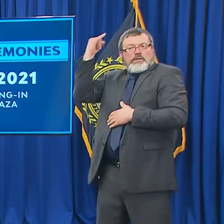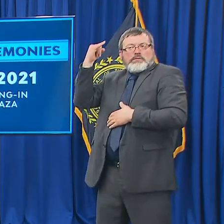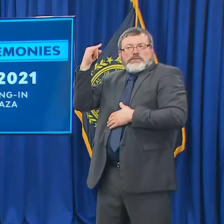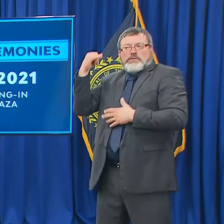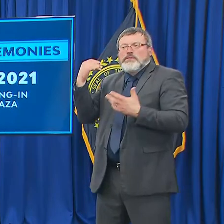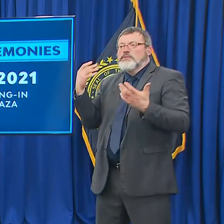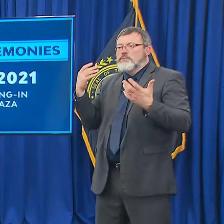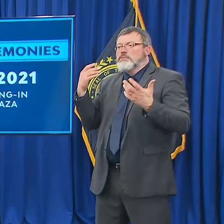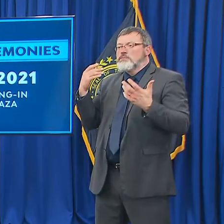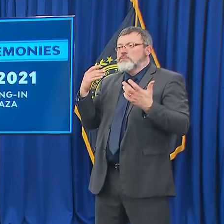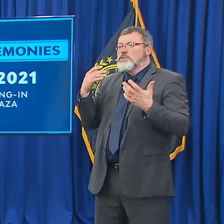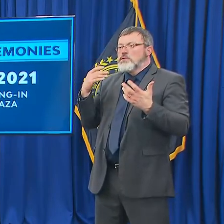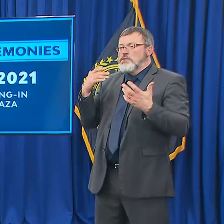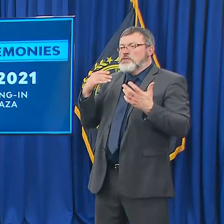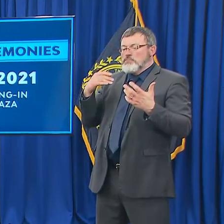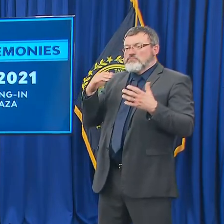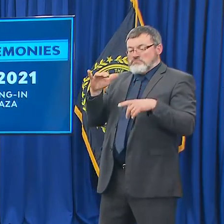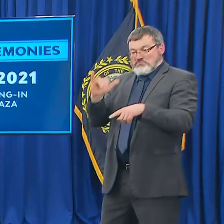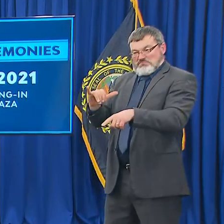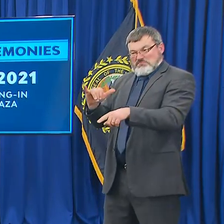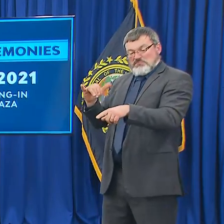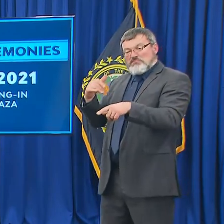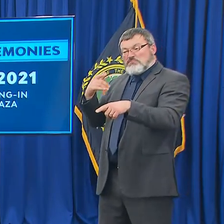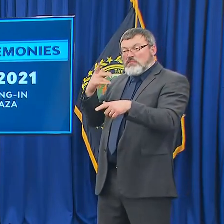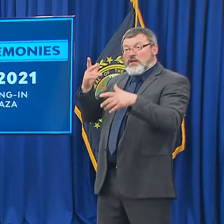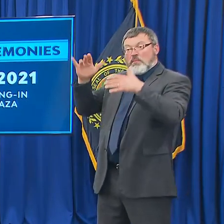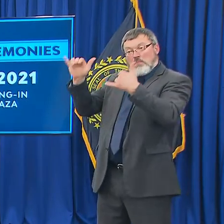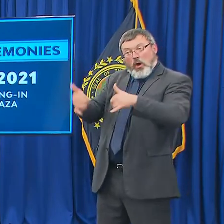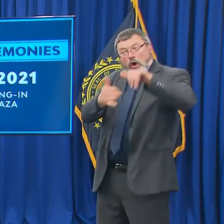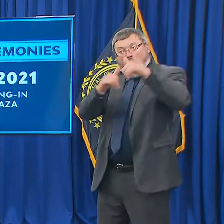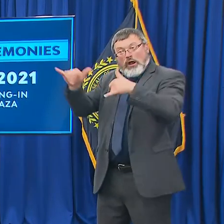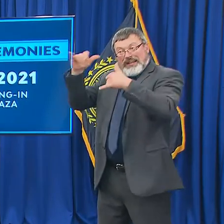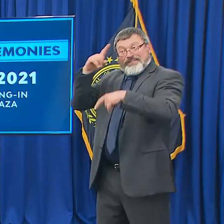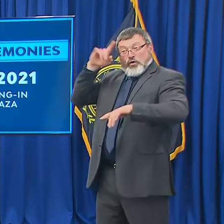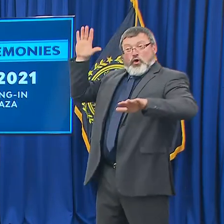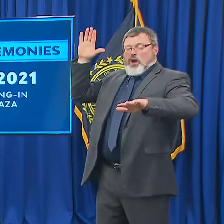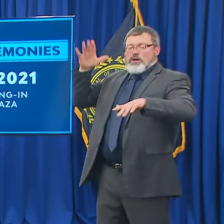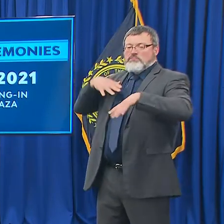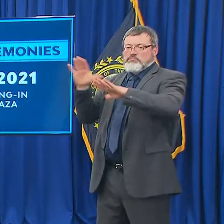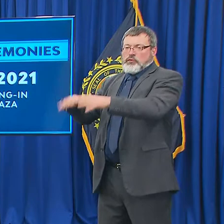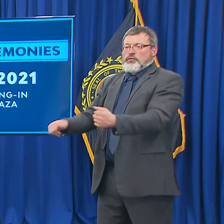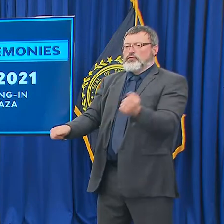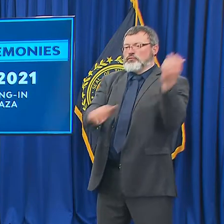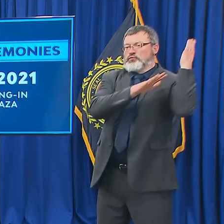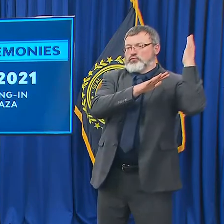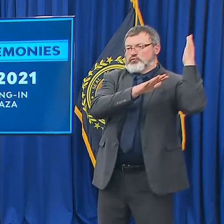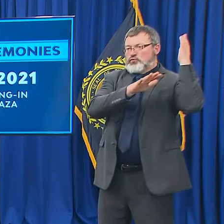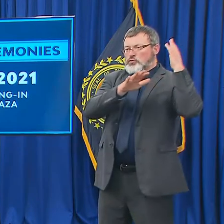that really just happen I think today is officially when we kind of crossed that over 100 percent threshold.